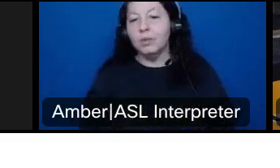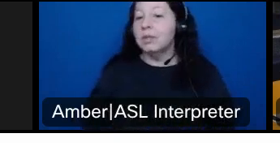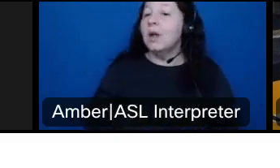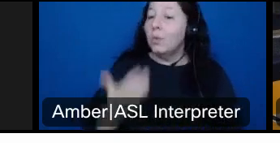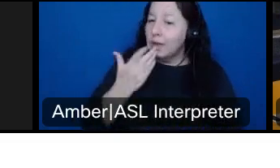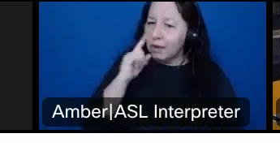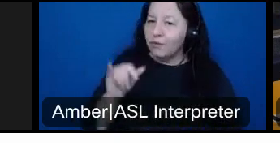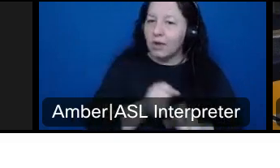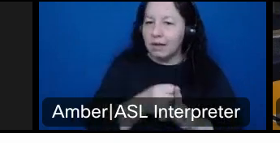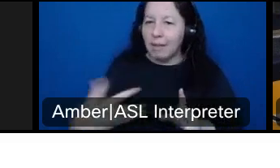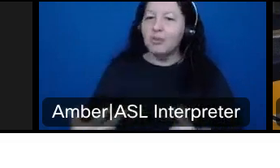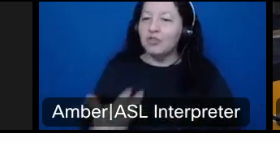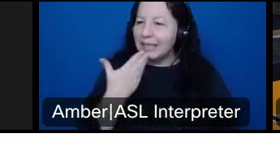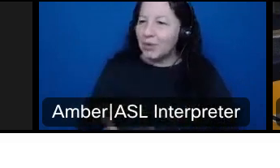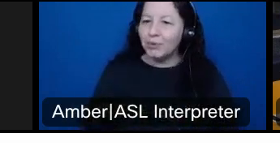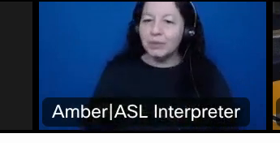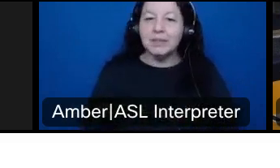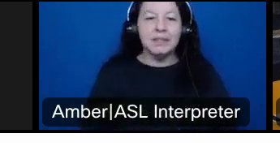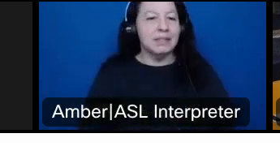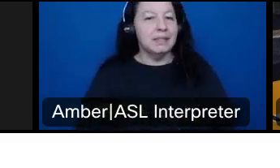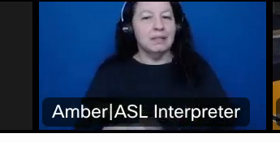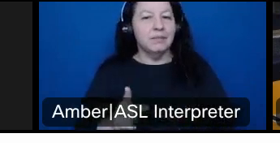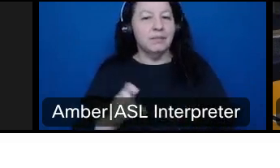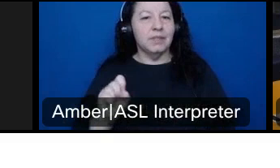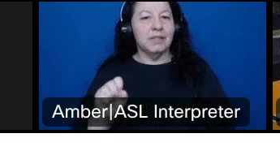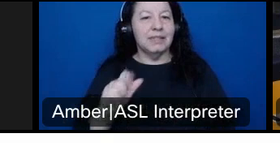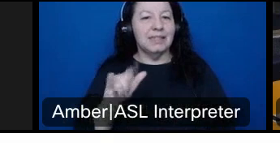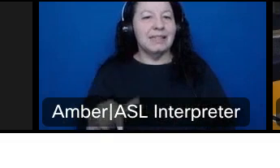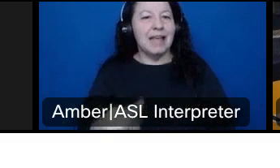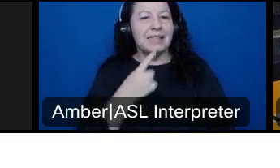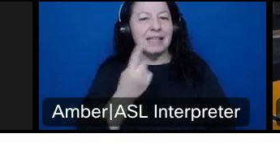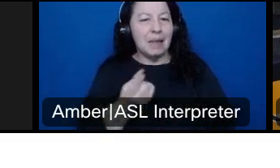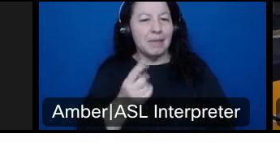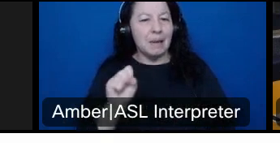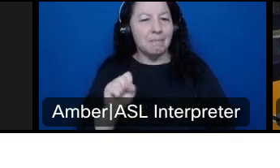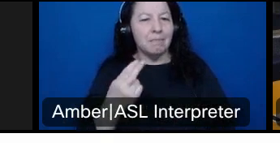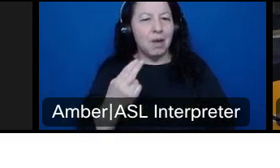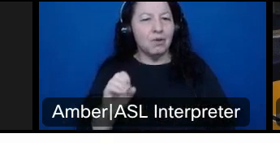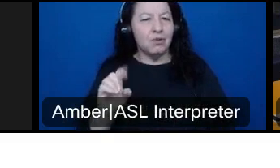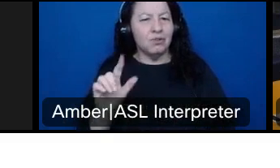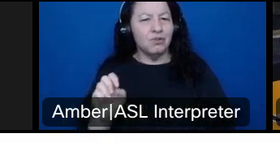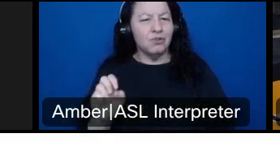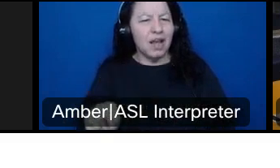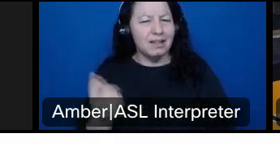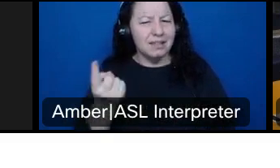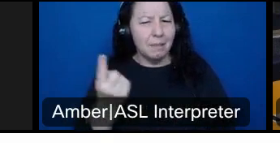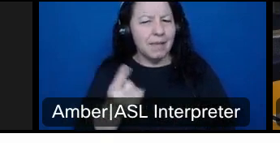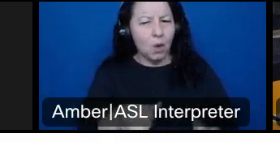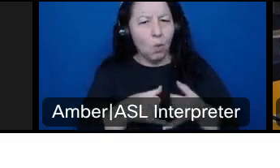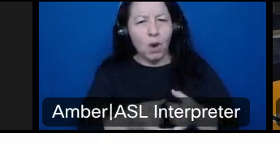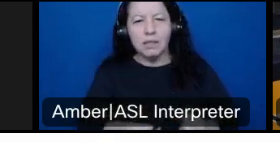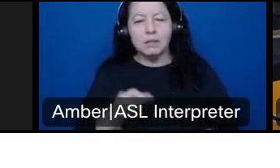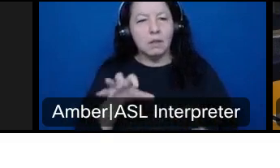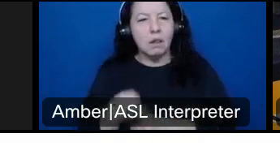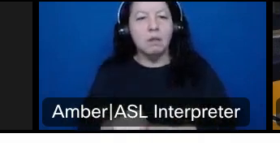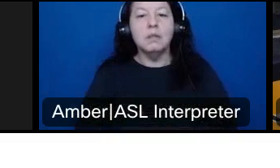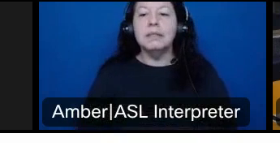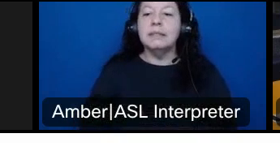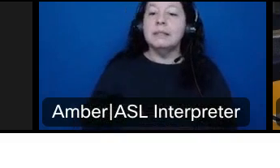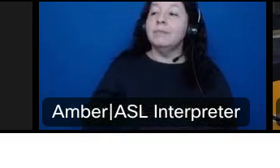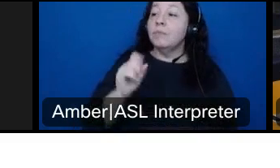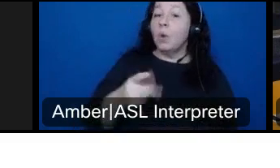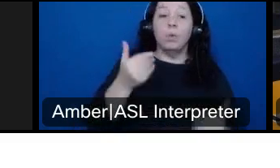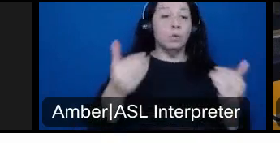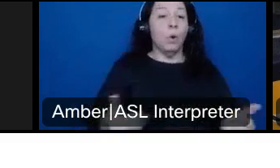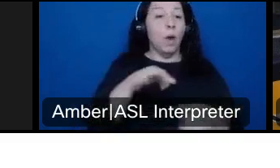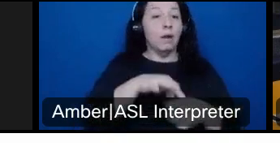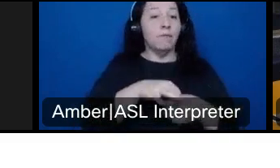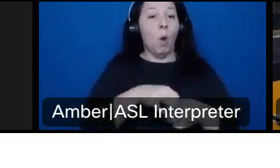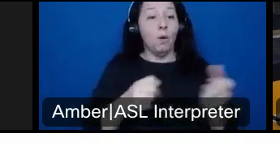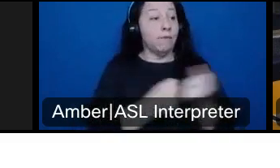I would say, okay, shall deny your award so okay, so let's let's have about that. All in favor please say yes. Yes. Yes.